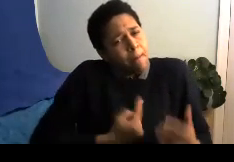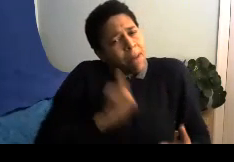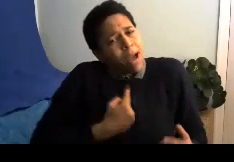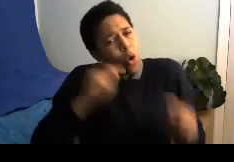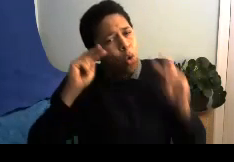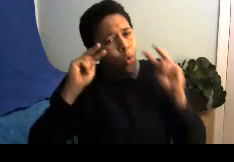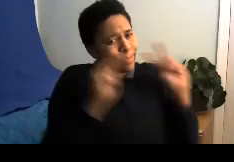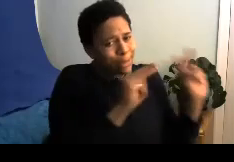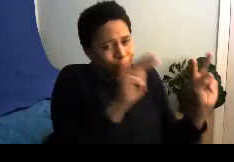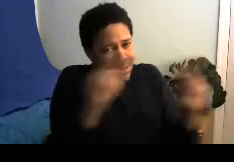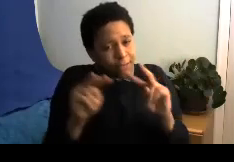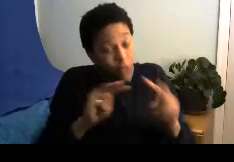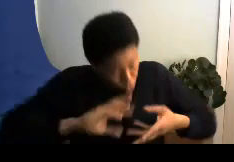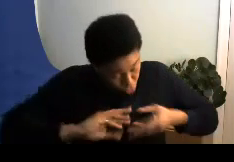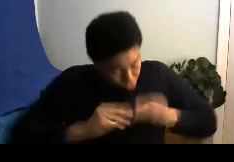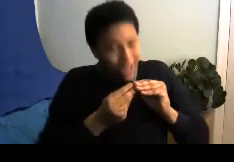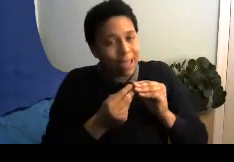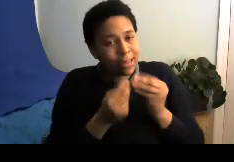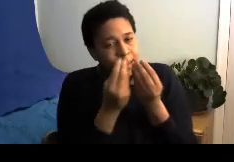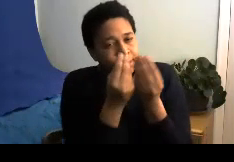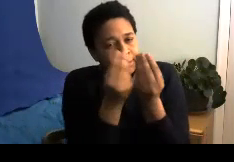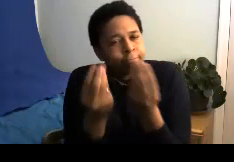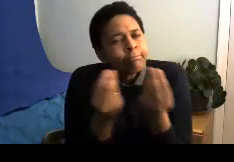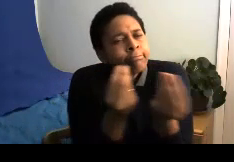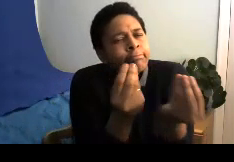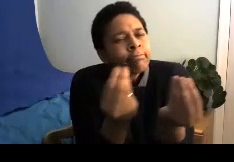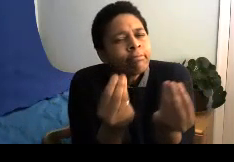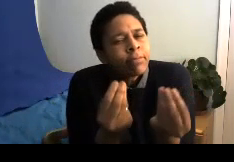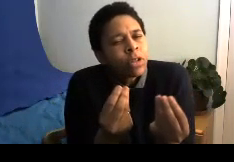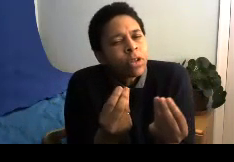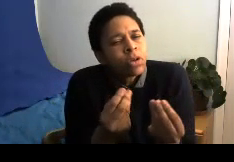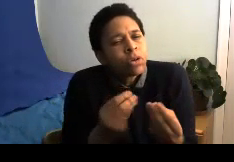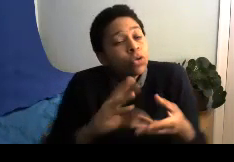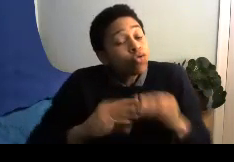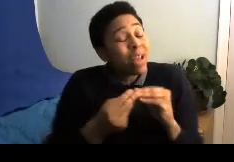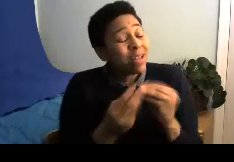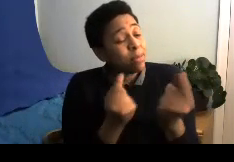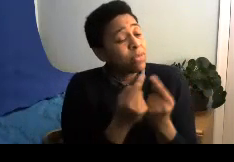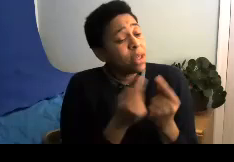material. And to create a legacy for Norman, for example, you